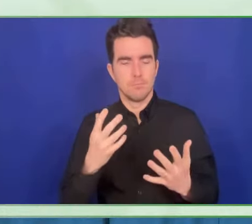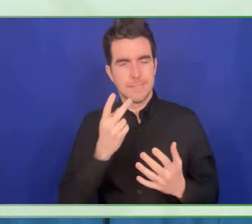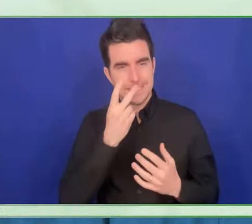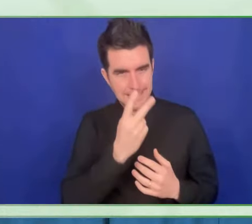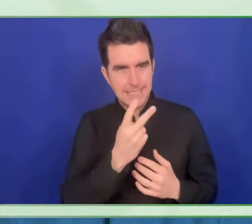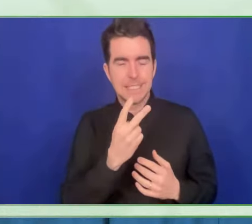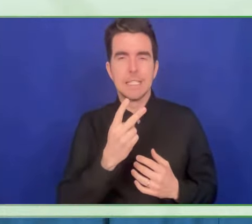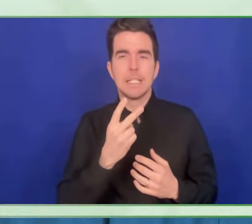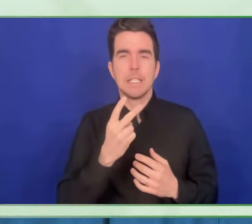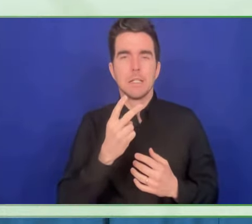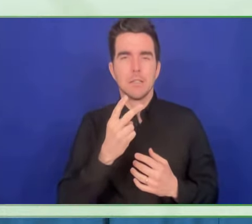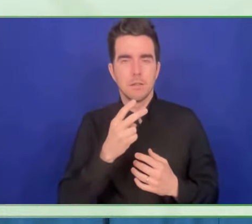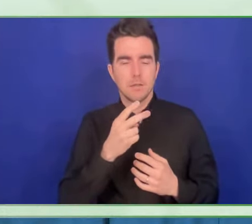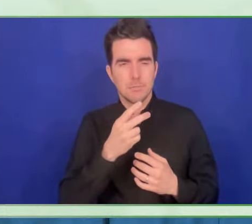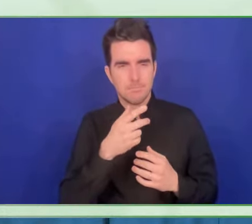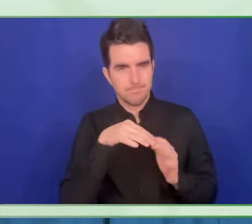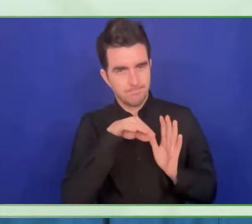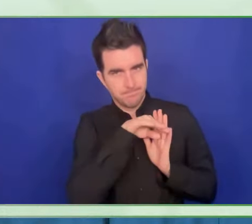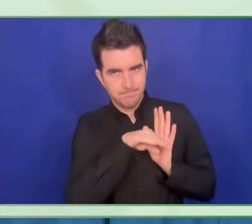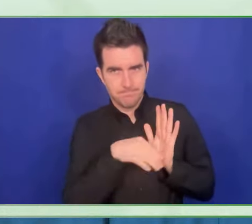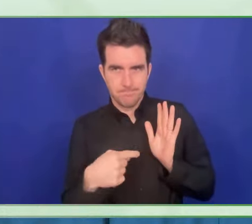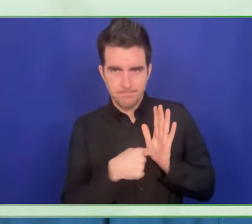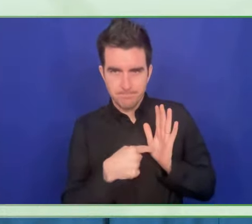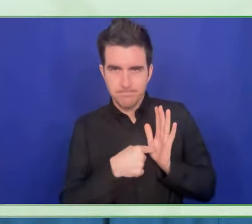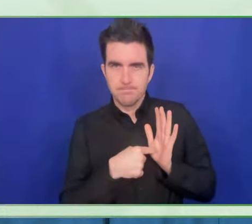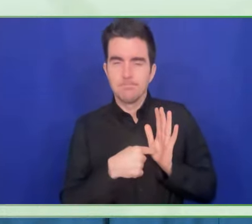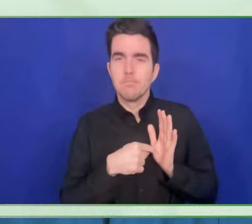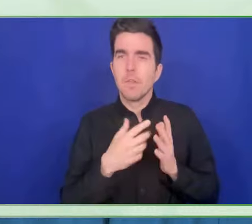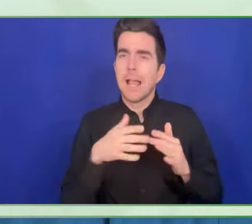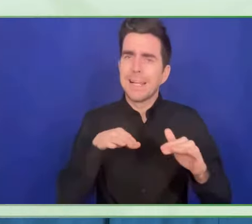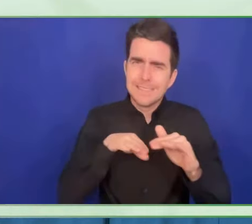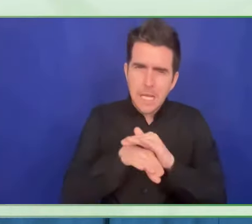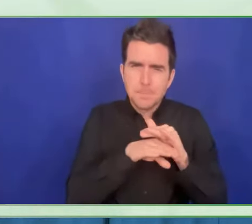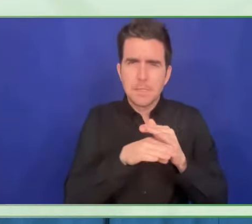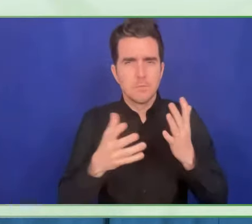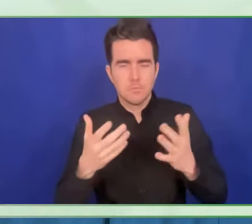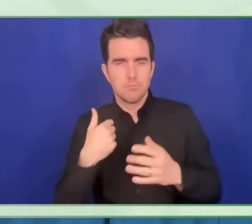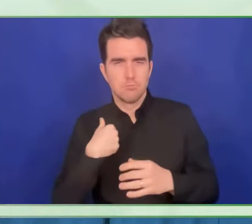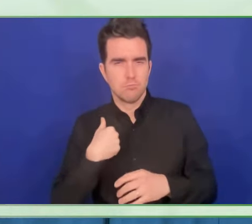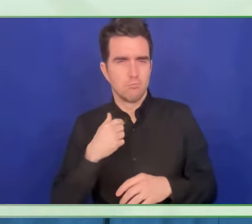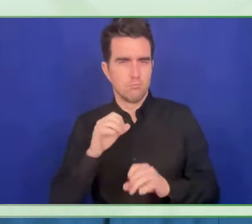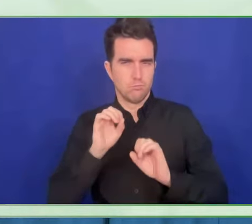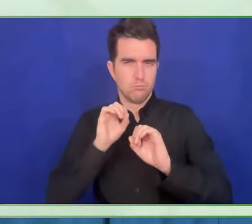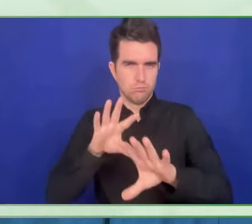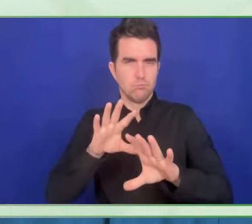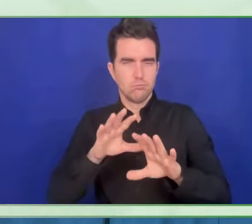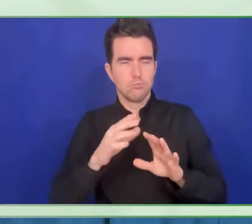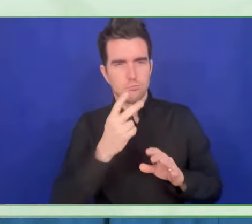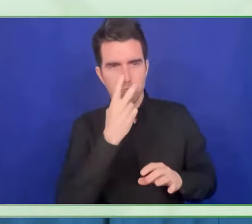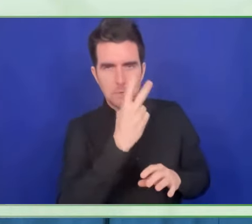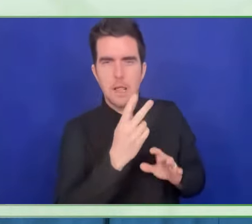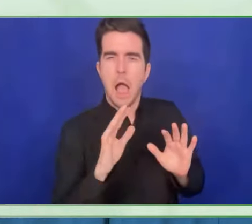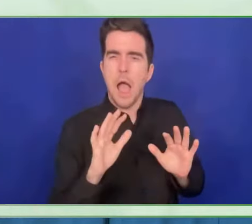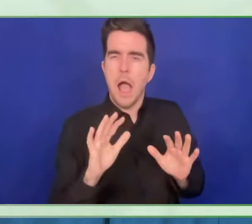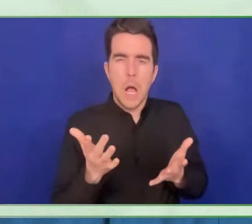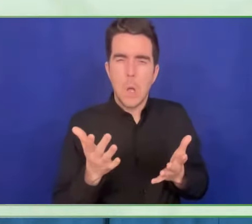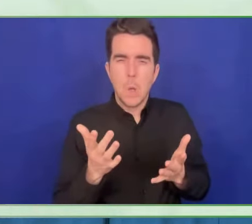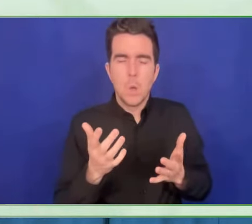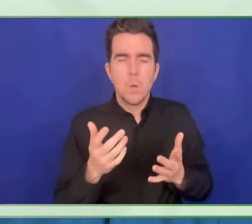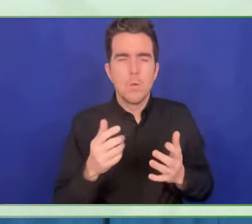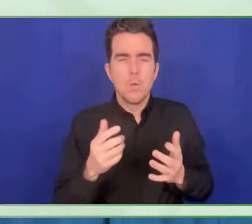So I depend on the person who put the first slide on my can I get the